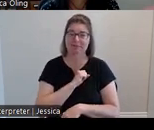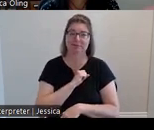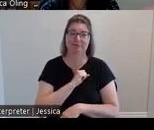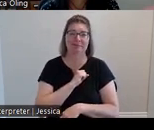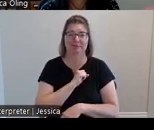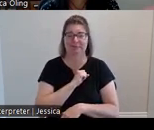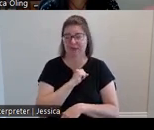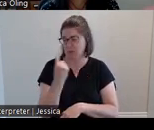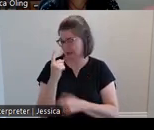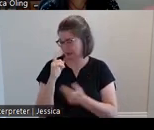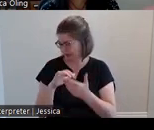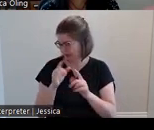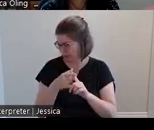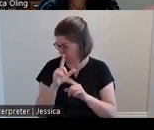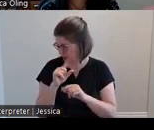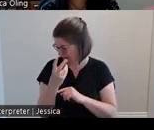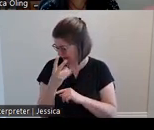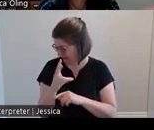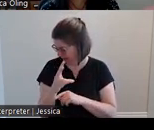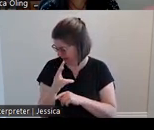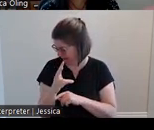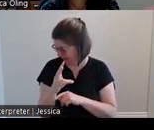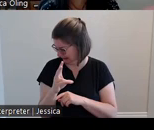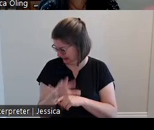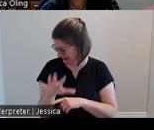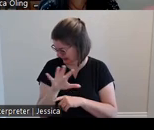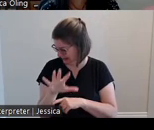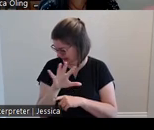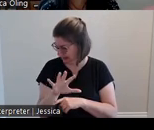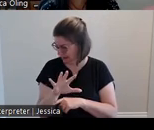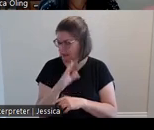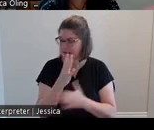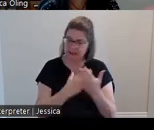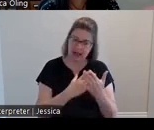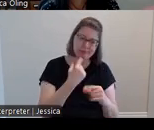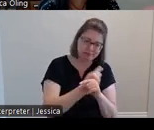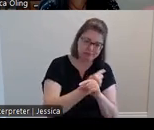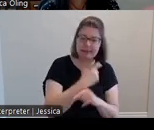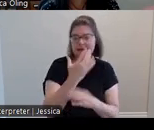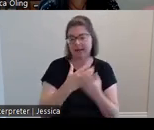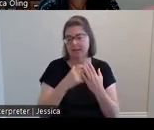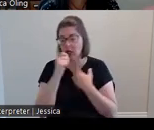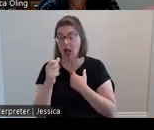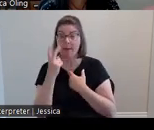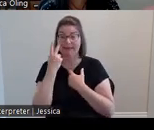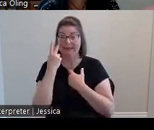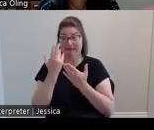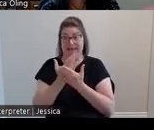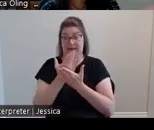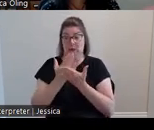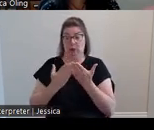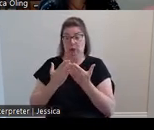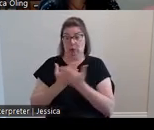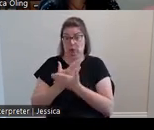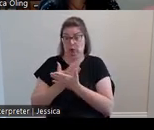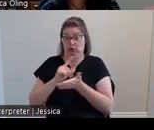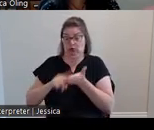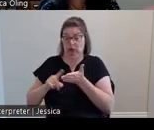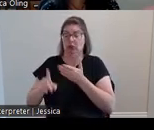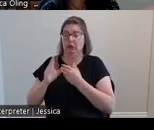I want to say, like 2017, were not, um, accurate. But I’ve seen some newer research and newer claims that they’re getting more accurate and I do think that's in line with